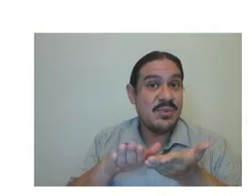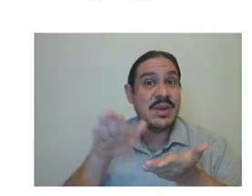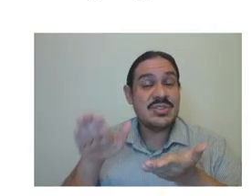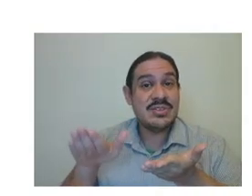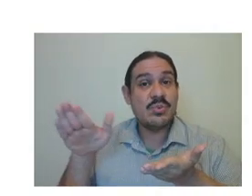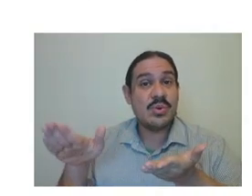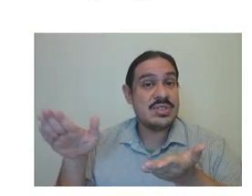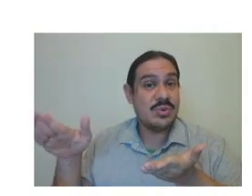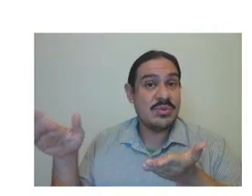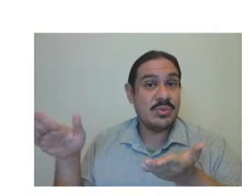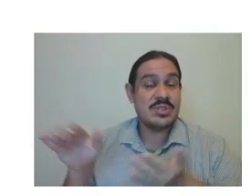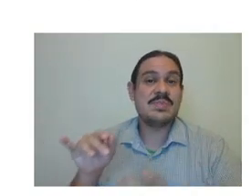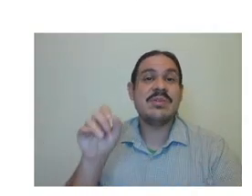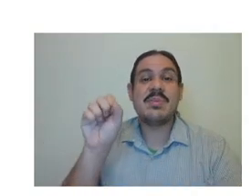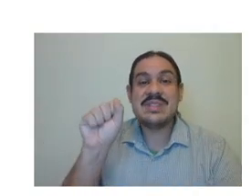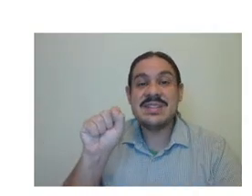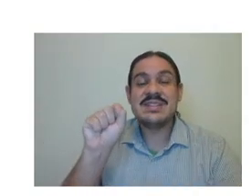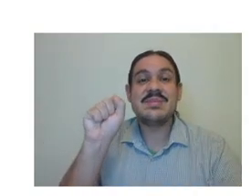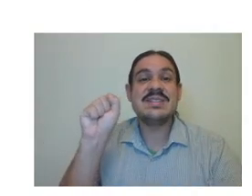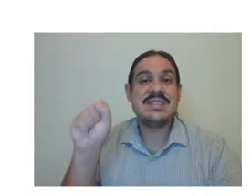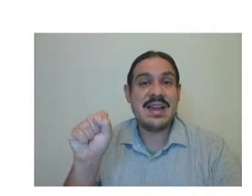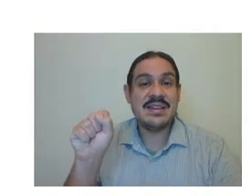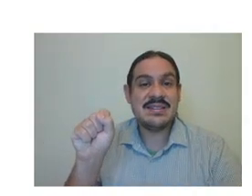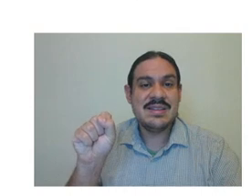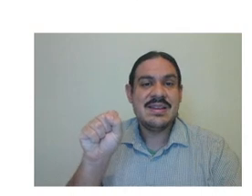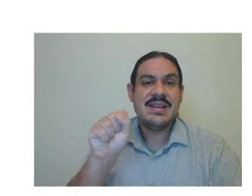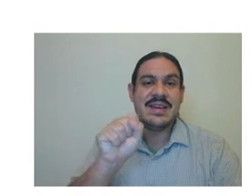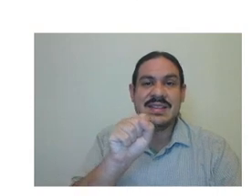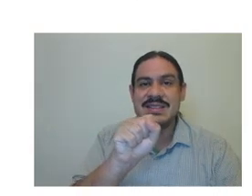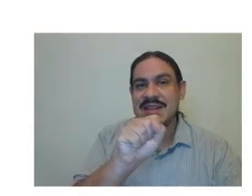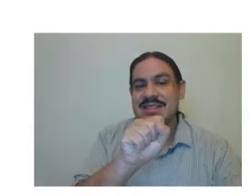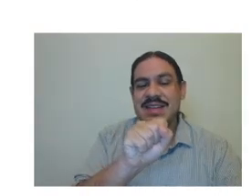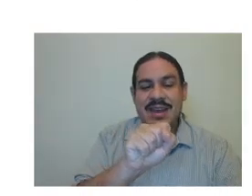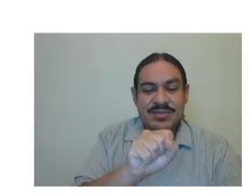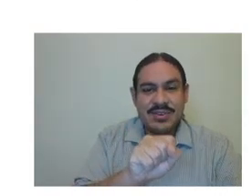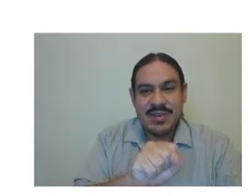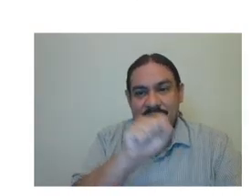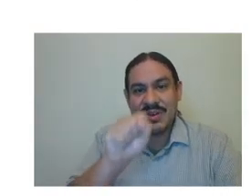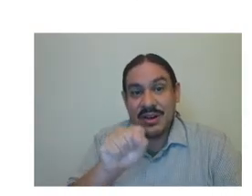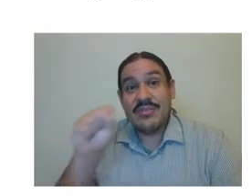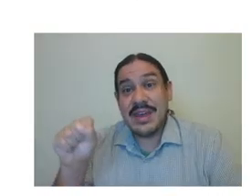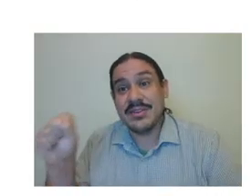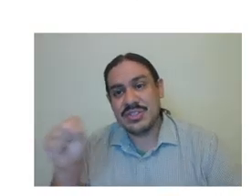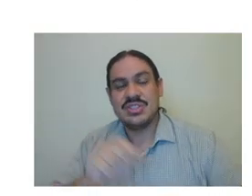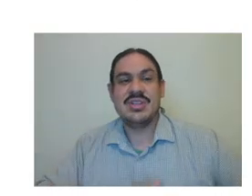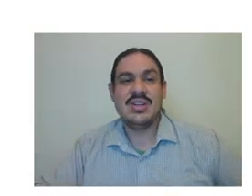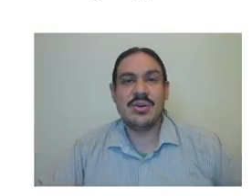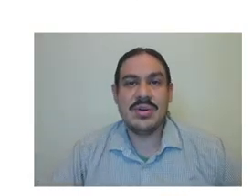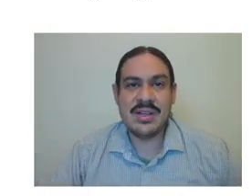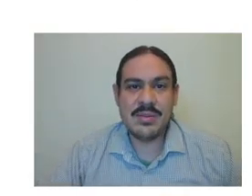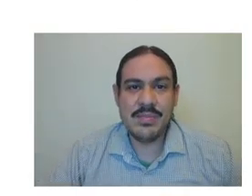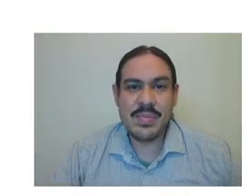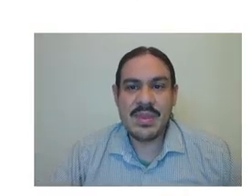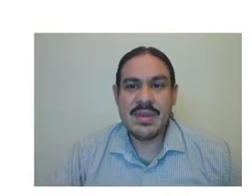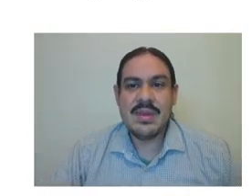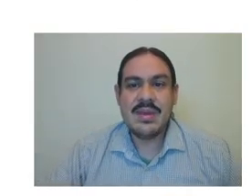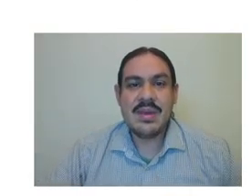and by the way this is obviously different from a full-fledged sign language like ASL